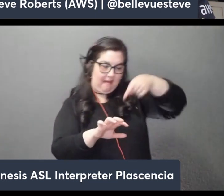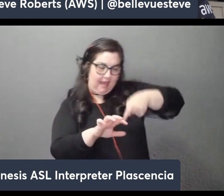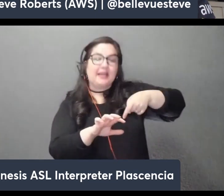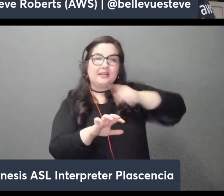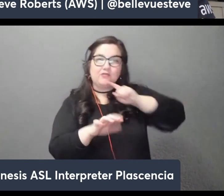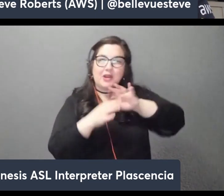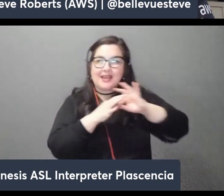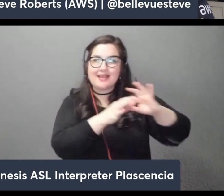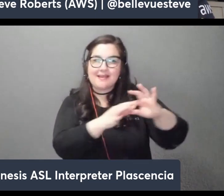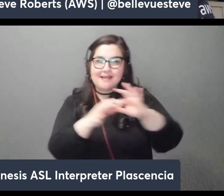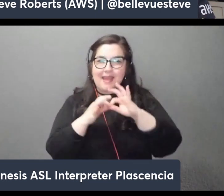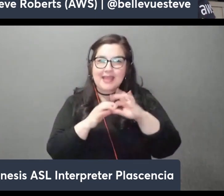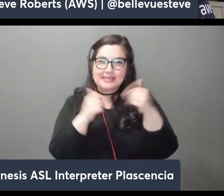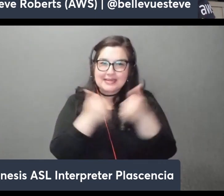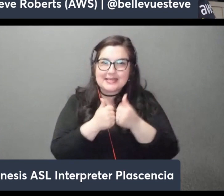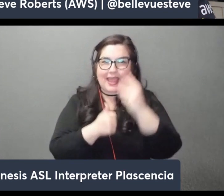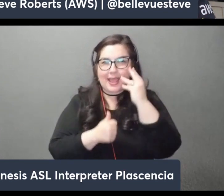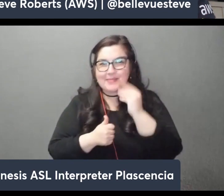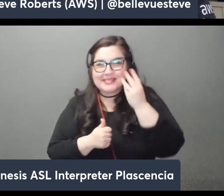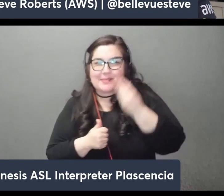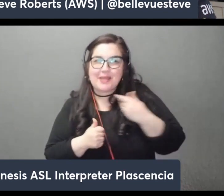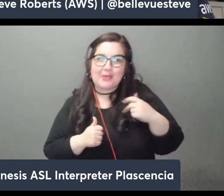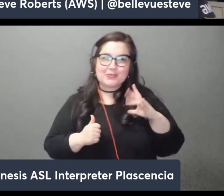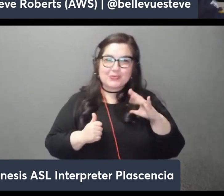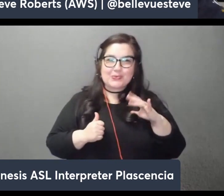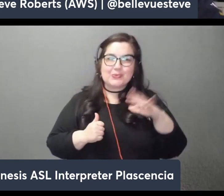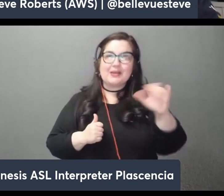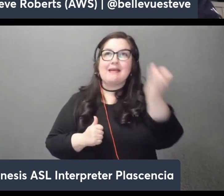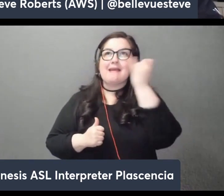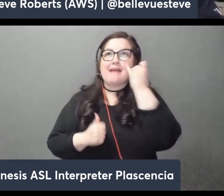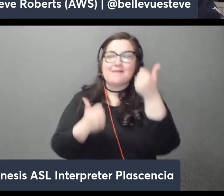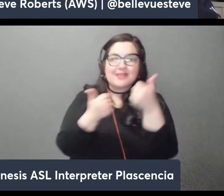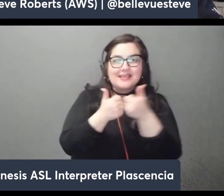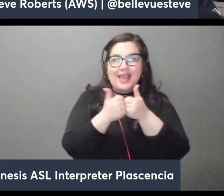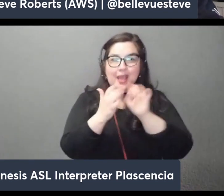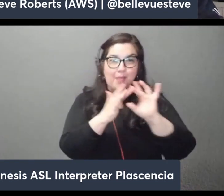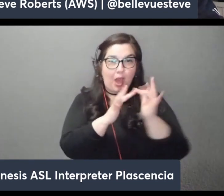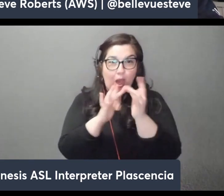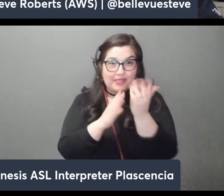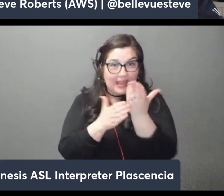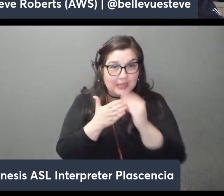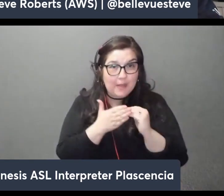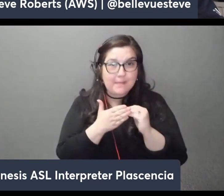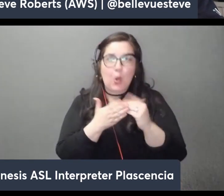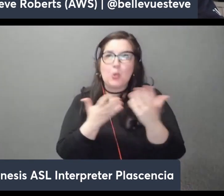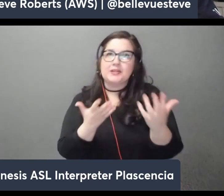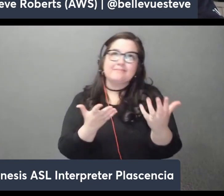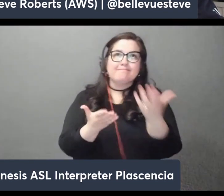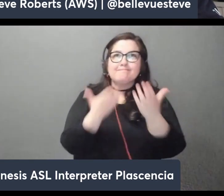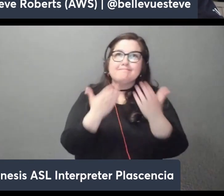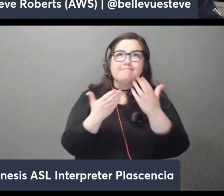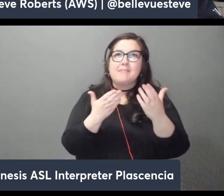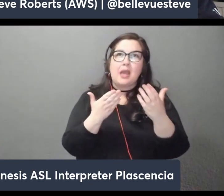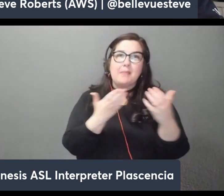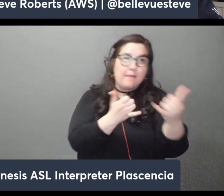If you're building a game that has an online component of it, something where you're maybe playing against other players